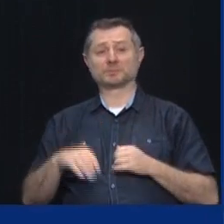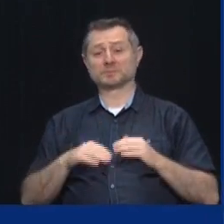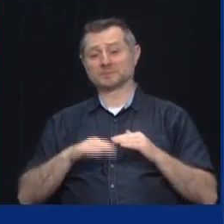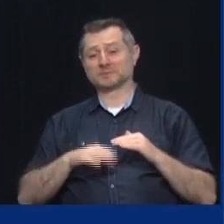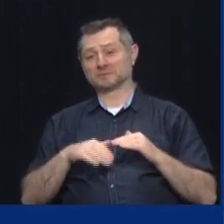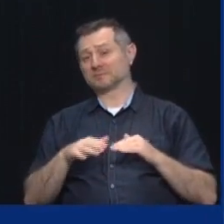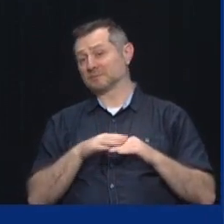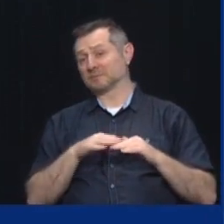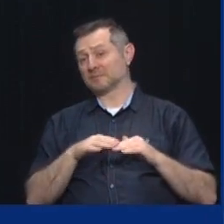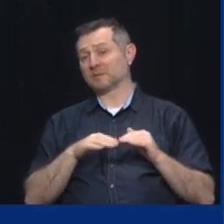BILL WONDERS.